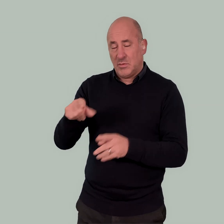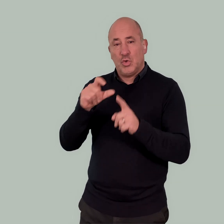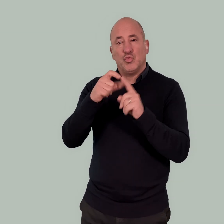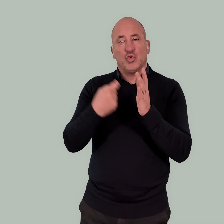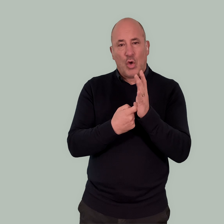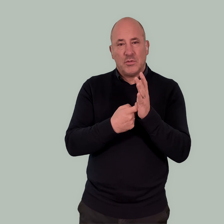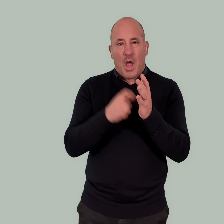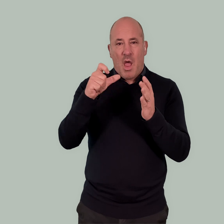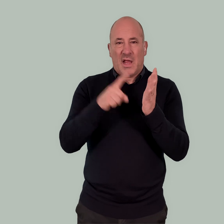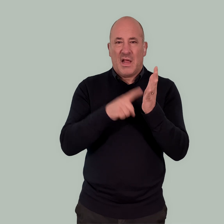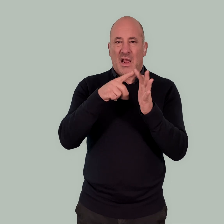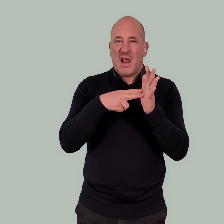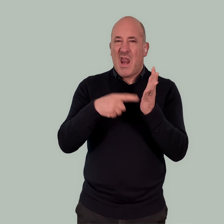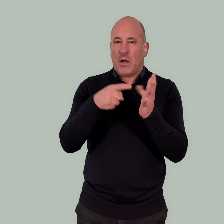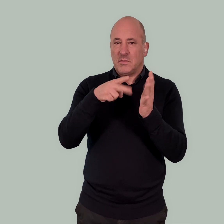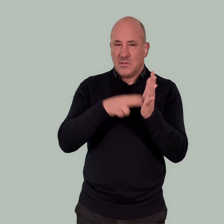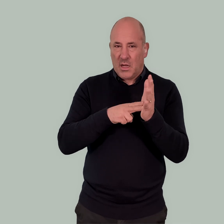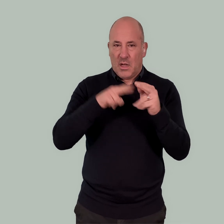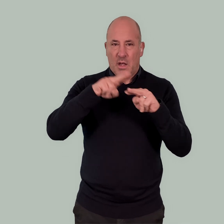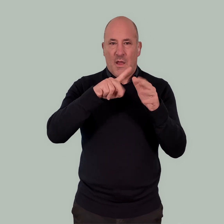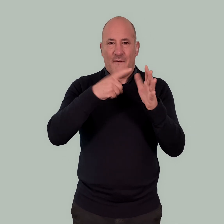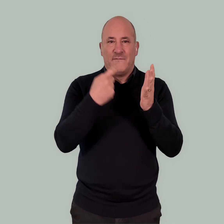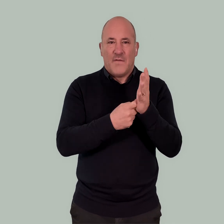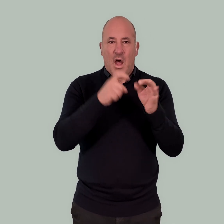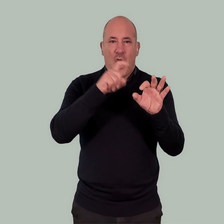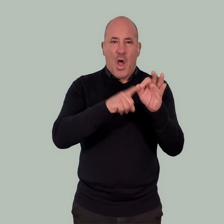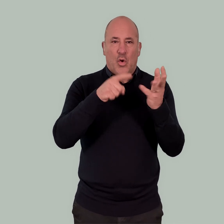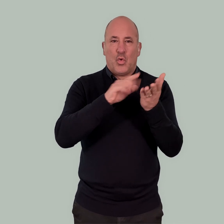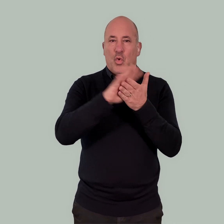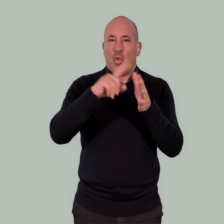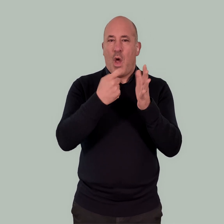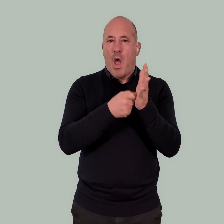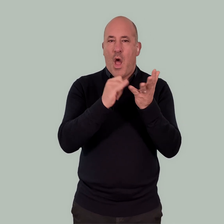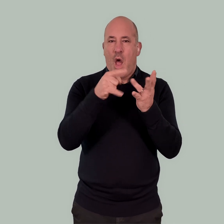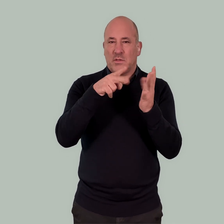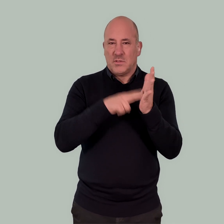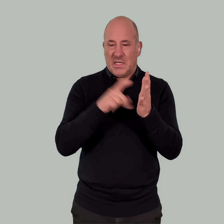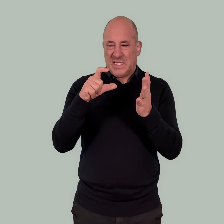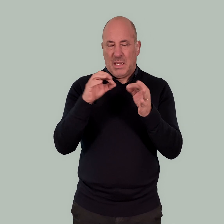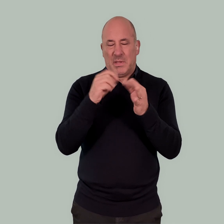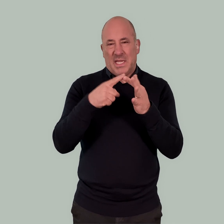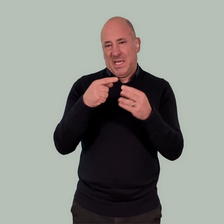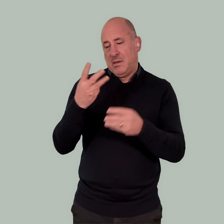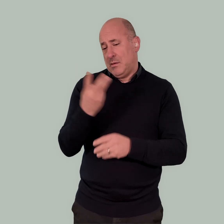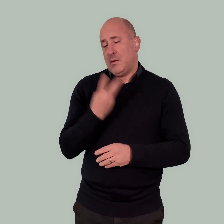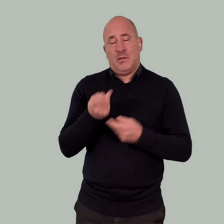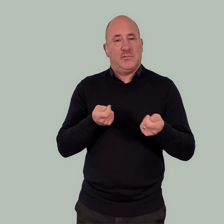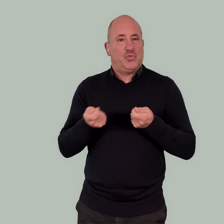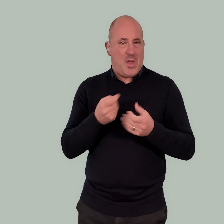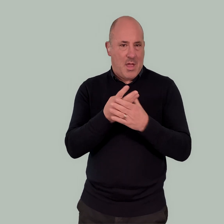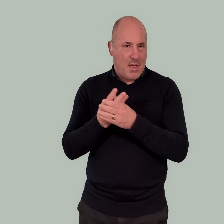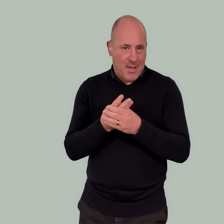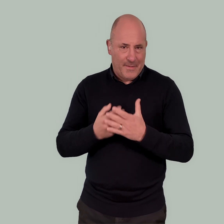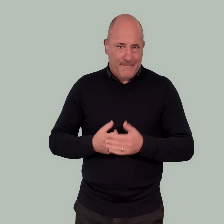and Dr Clenton Farquharson CBE.